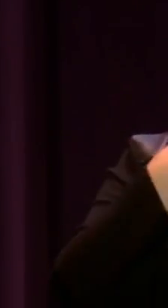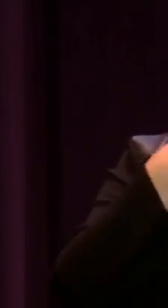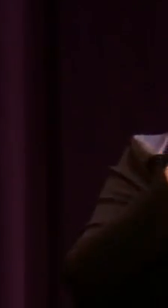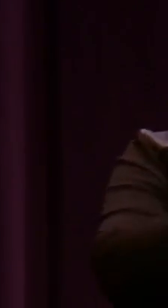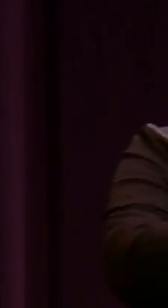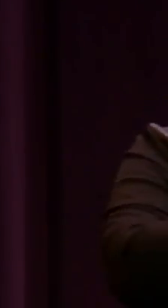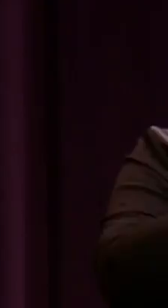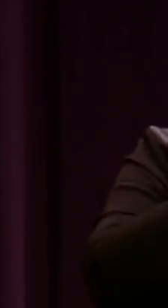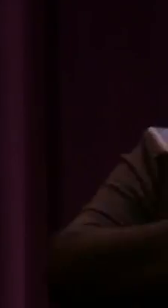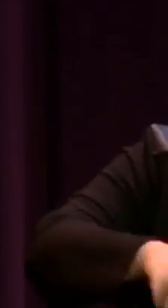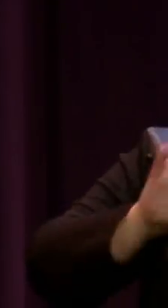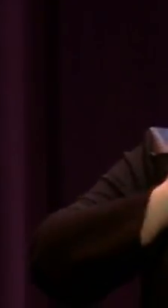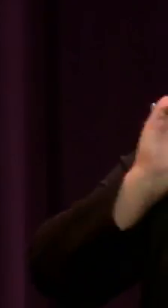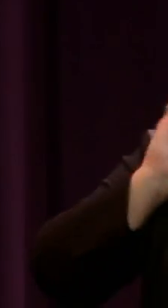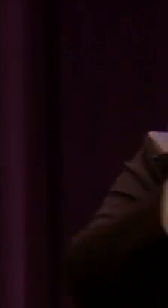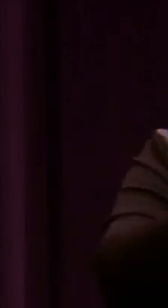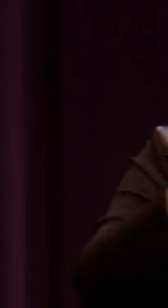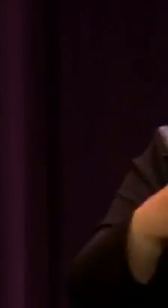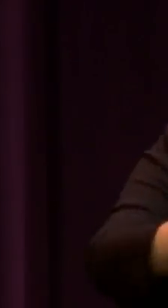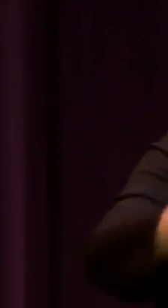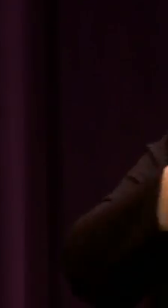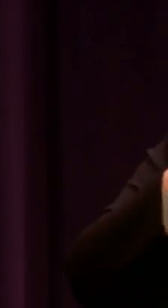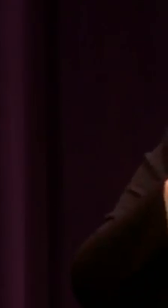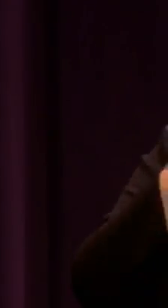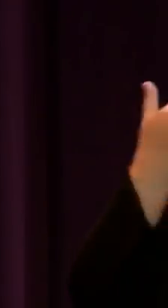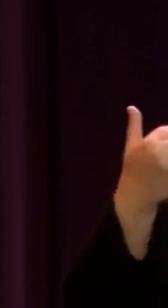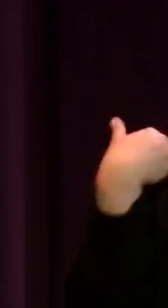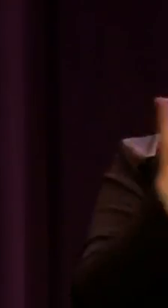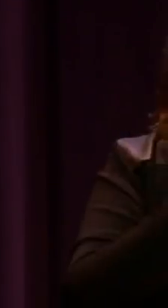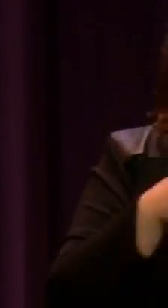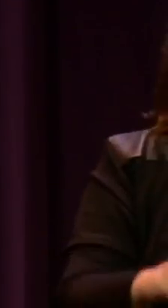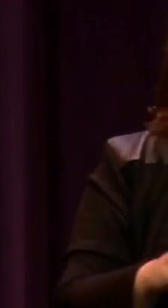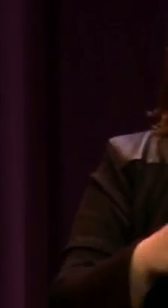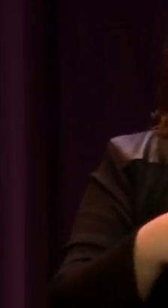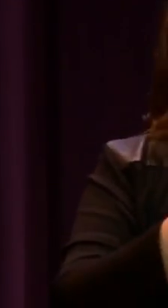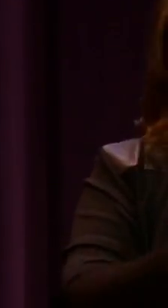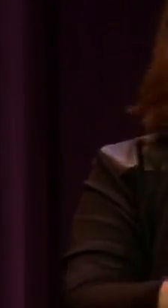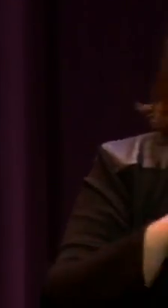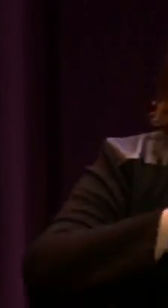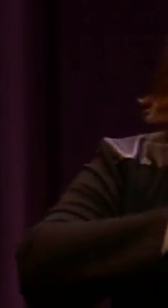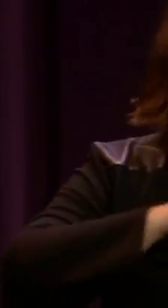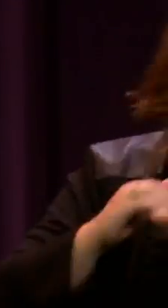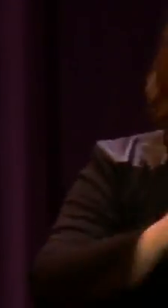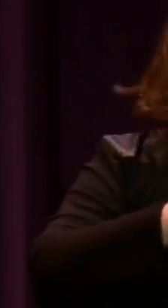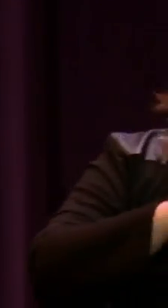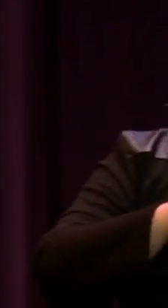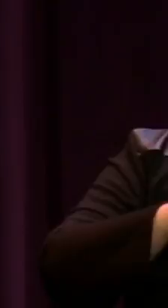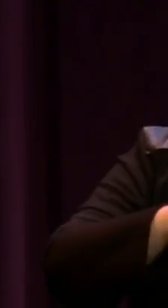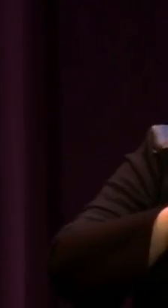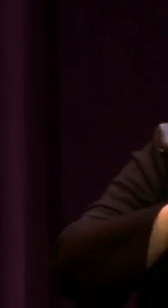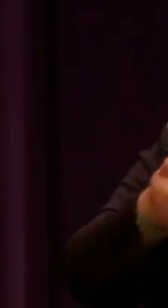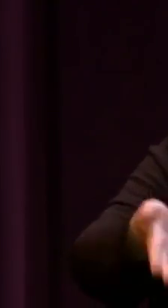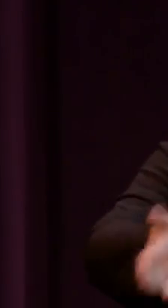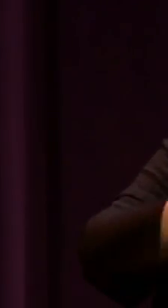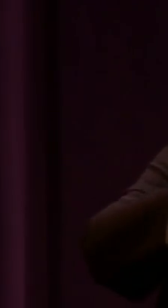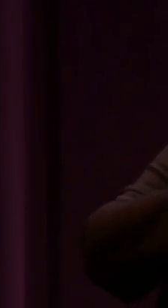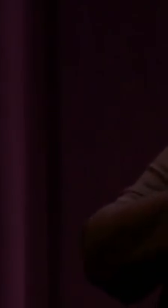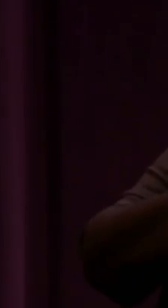DEMAND. THIS IS OUR OPPORTUNITY TO SPEAK WITH ONE VOICE TO THE NATION AND TO DEMAND STATEHOOD.